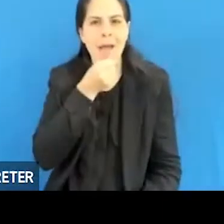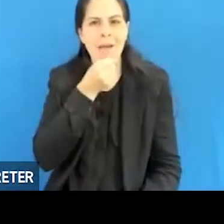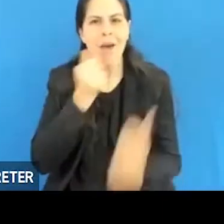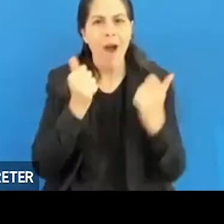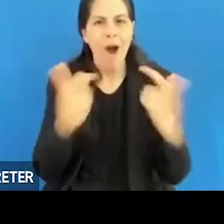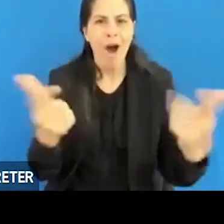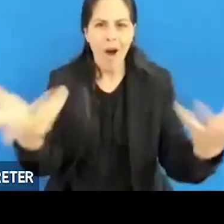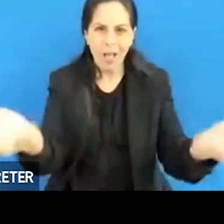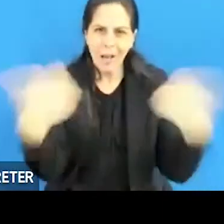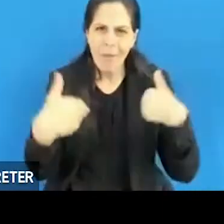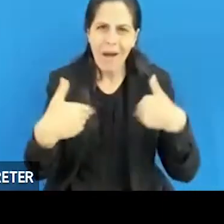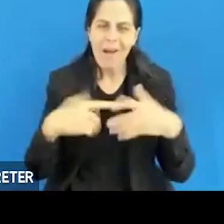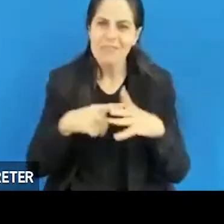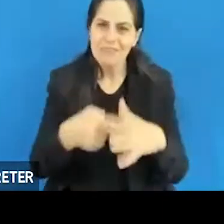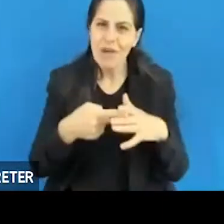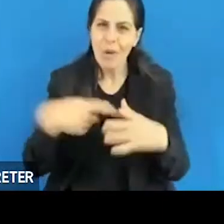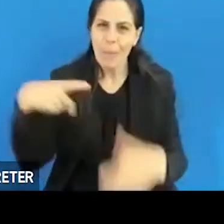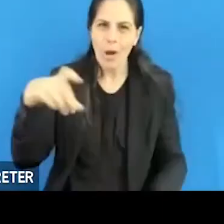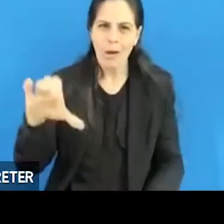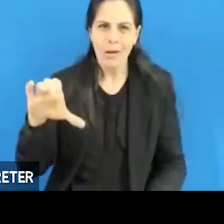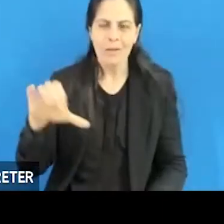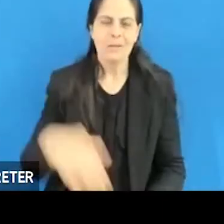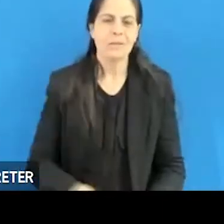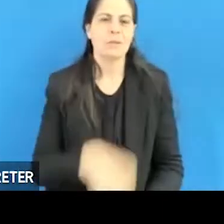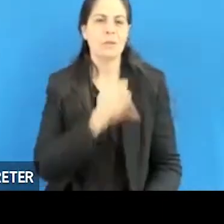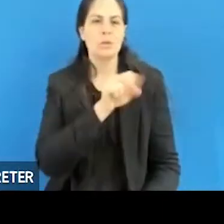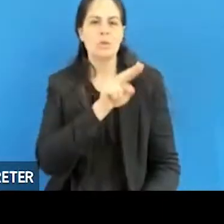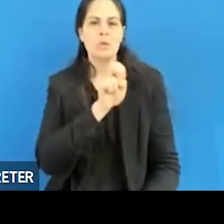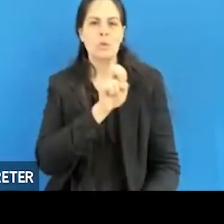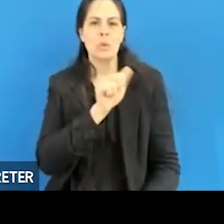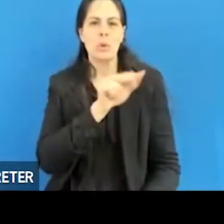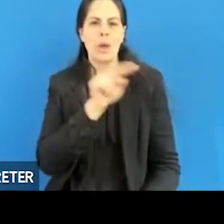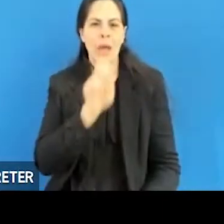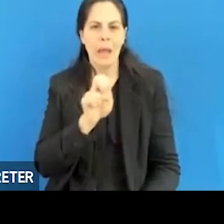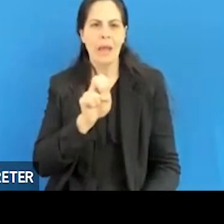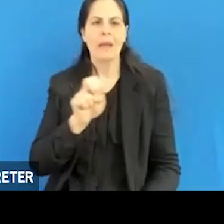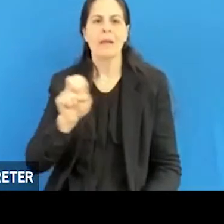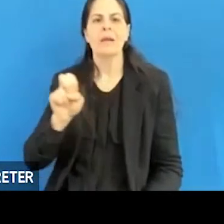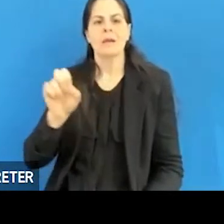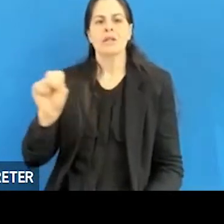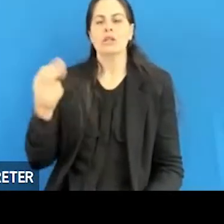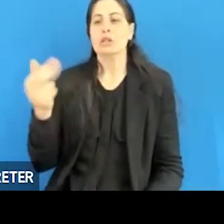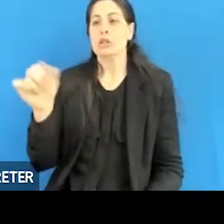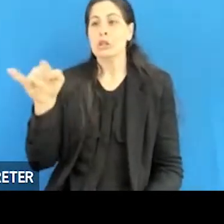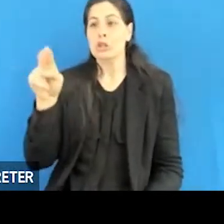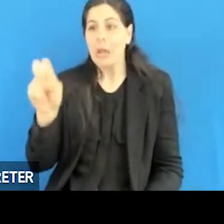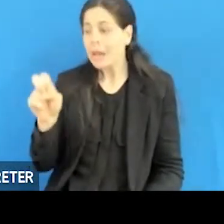Sue-Anne, Shaine, Matt, thanks for being here today. As a reminder to everyone watching,